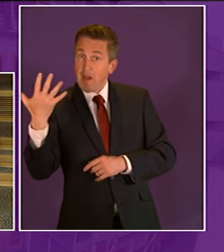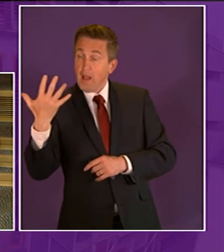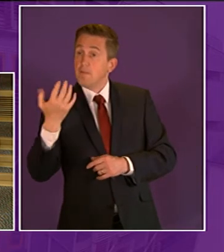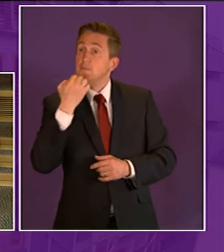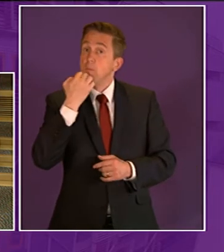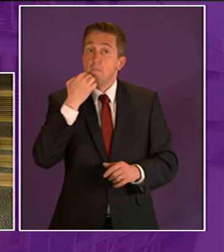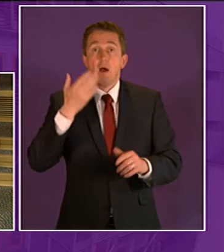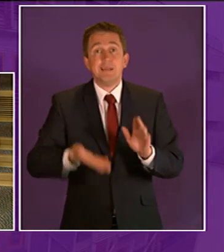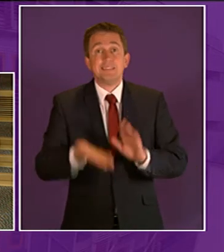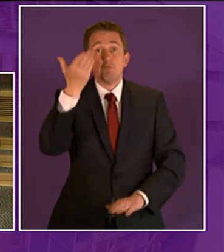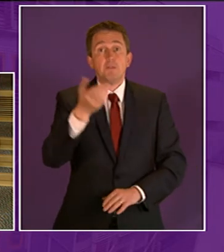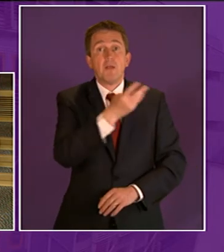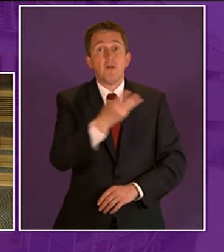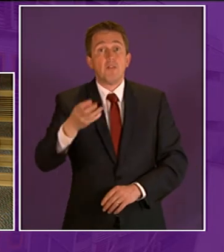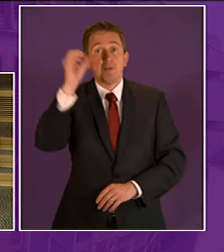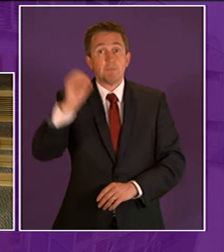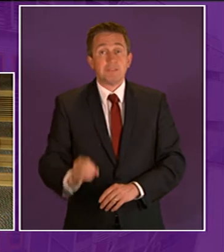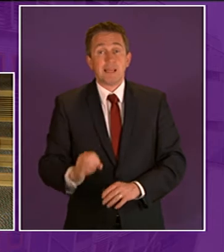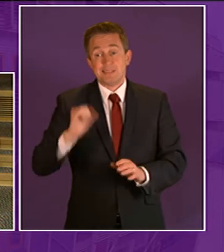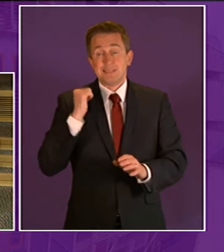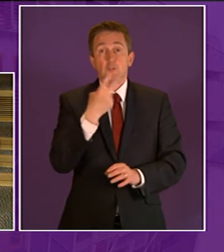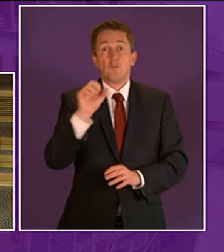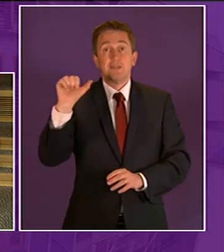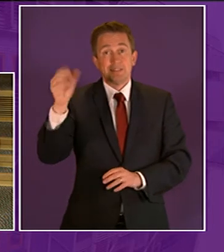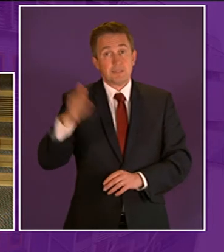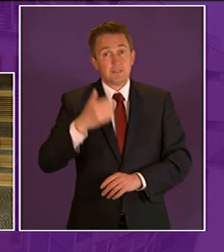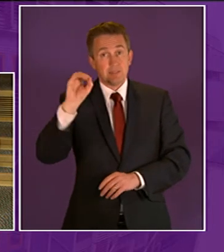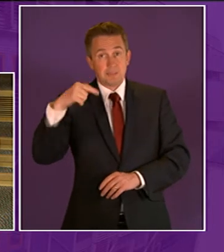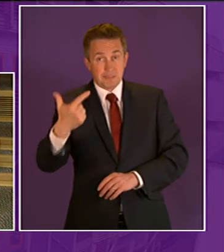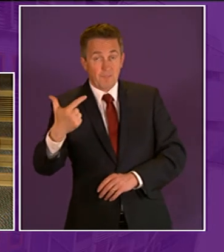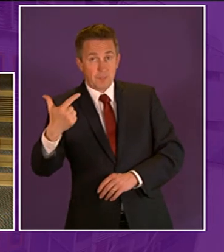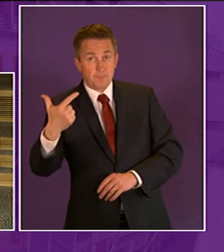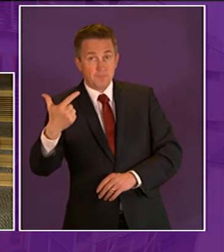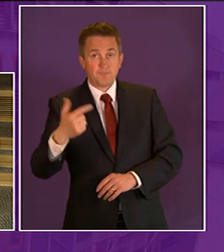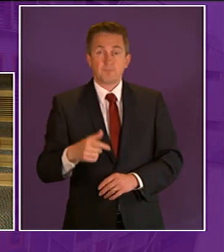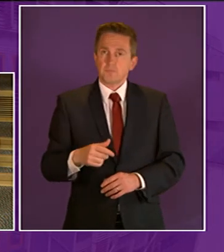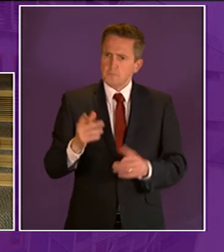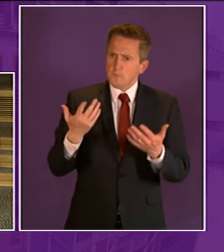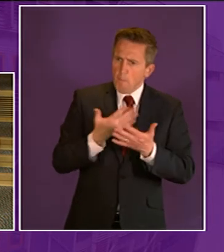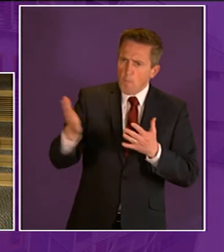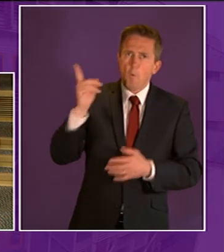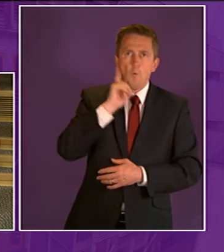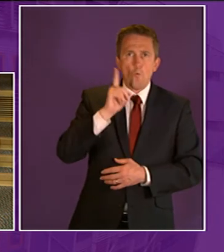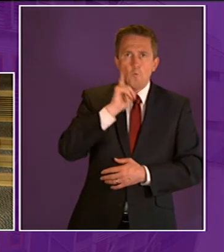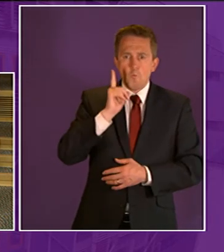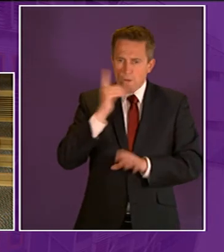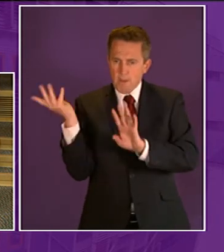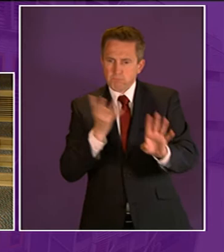more than 33 per cent since 2006-07. The sector is also delivering for women, with the number on full-time courses up by more